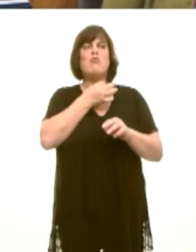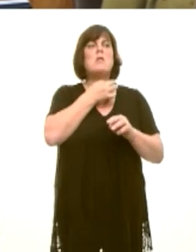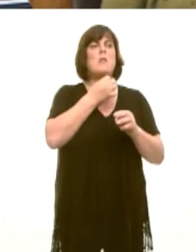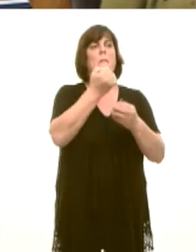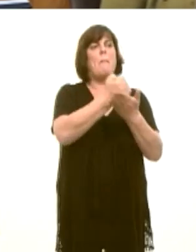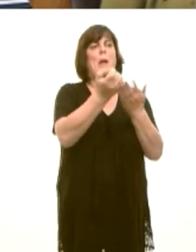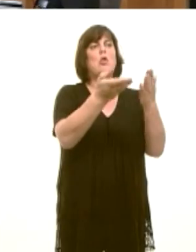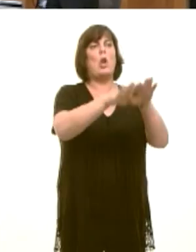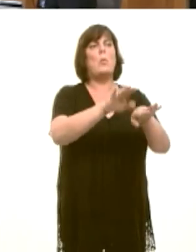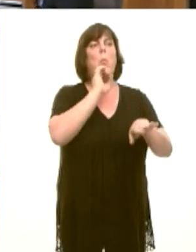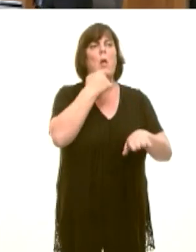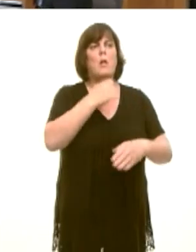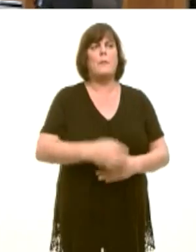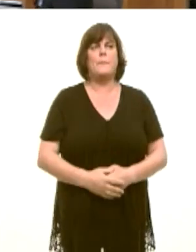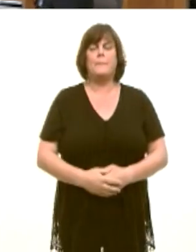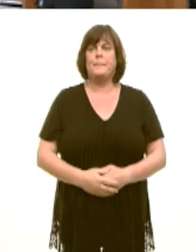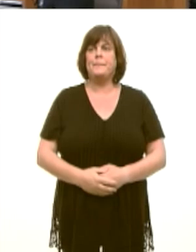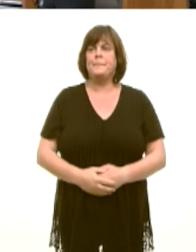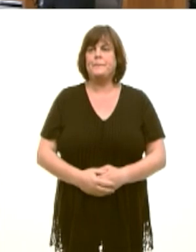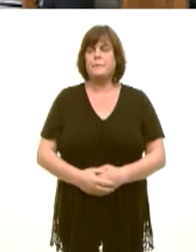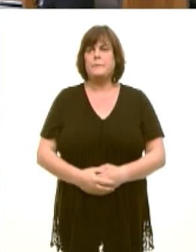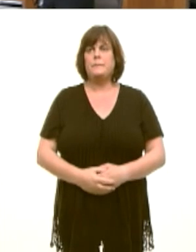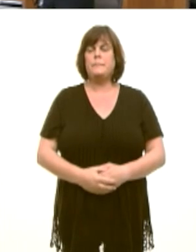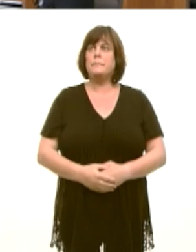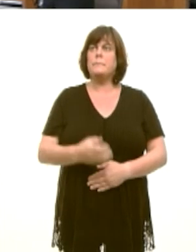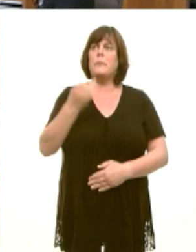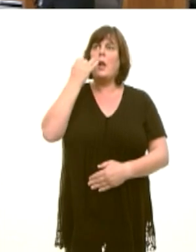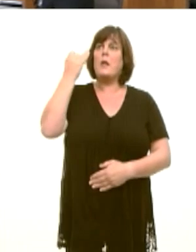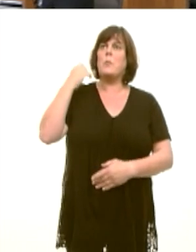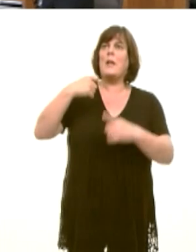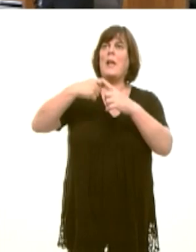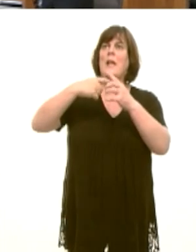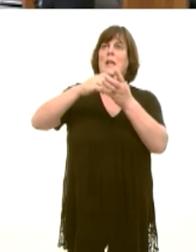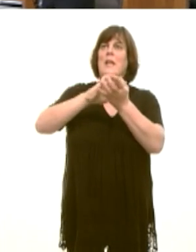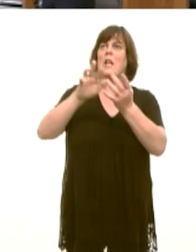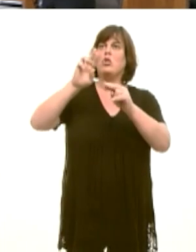David Rees: First Minister, last week, the cases of Kashif Shabir and Alun Richards were